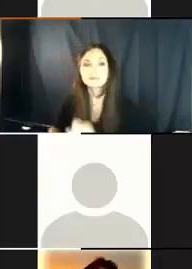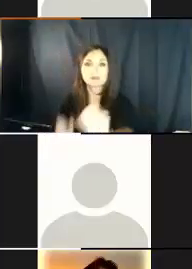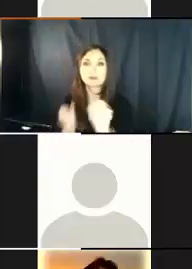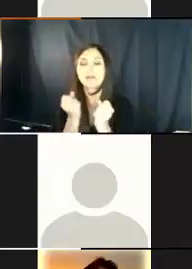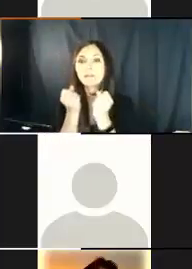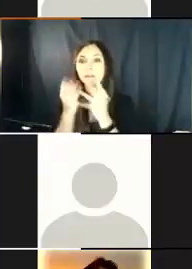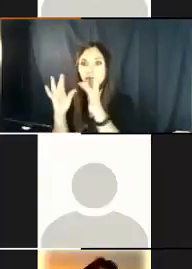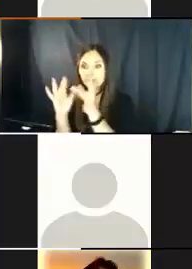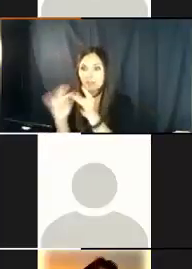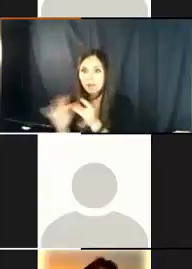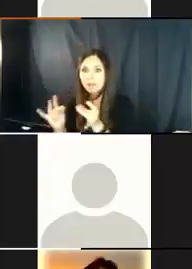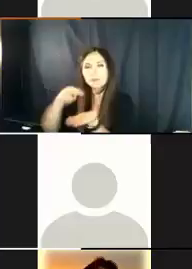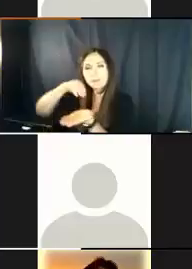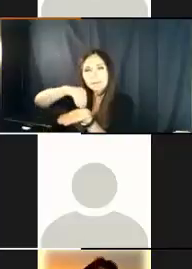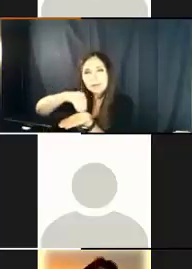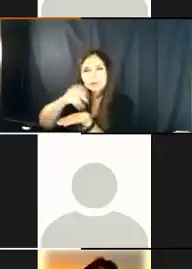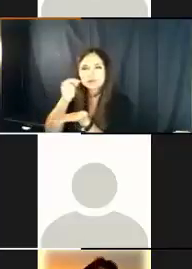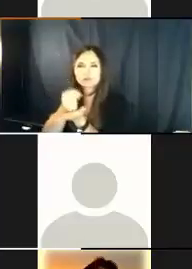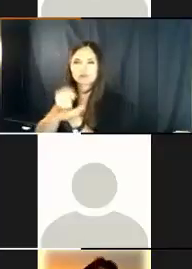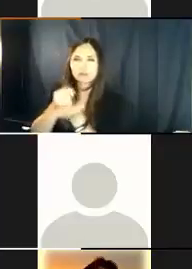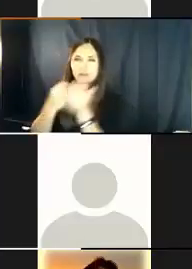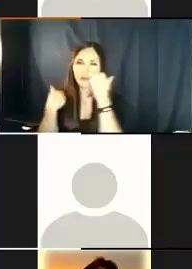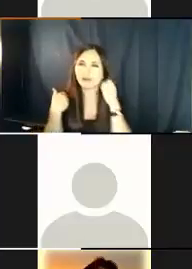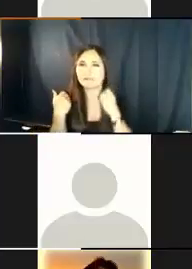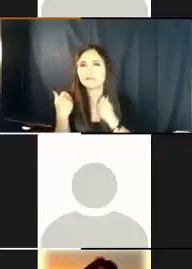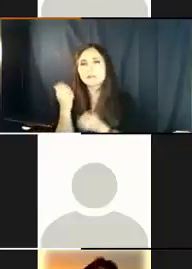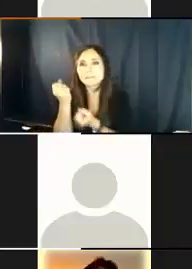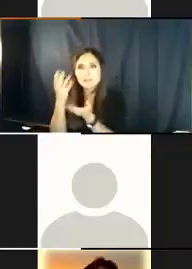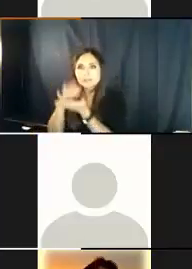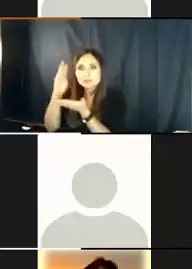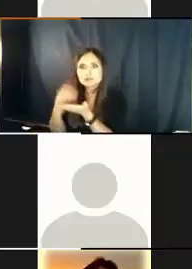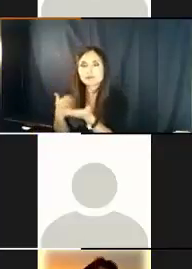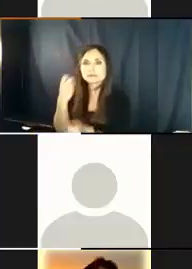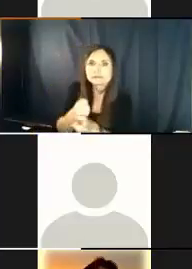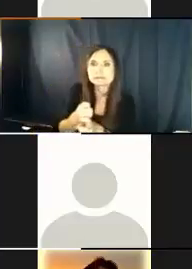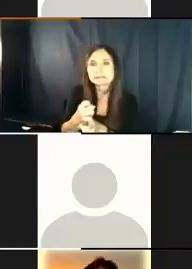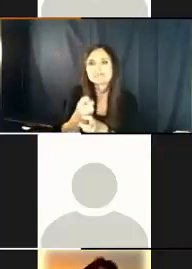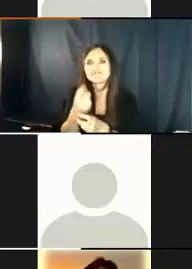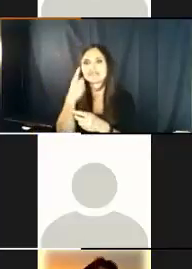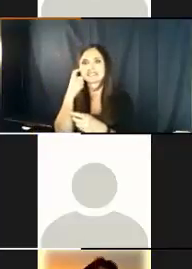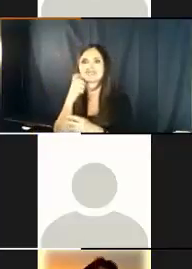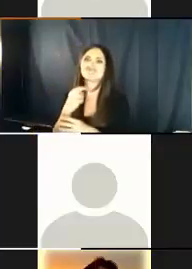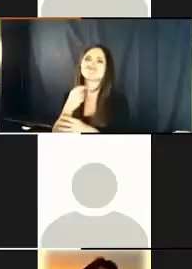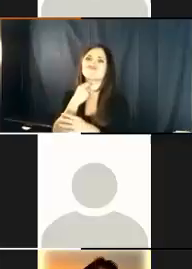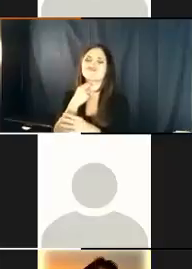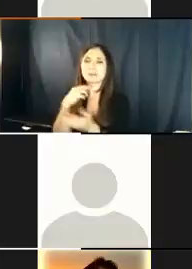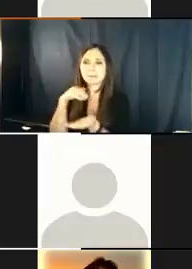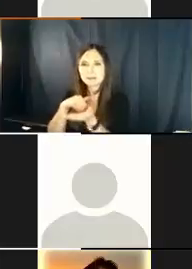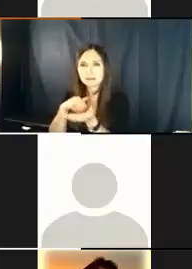We have a number of students who have a difficulty in going to school because of some kind of medical issue or treatment.